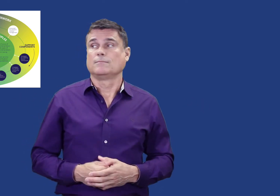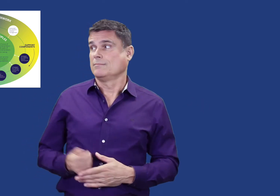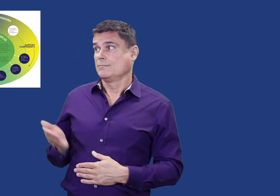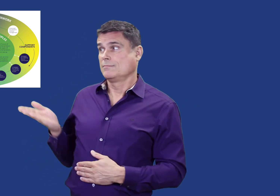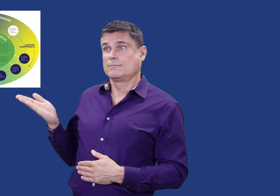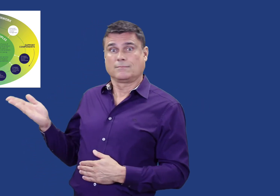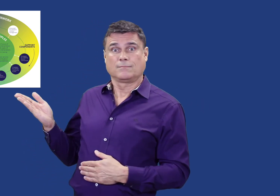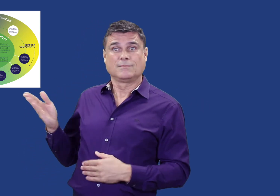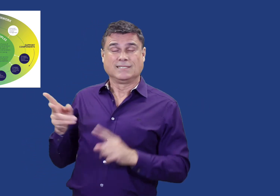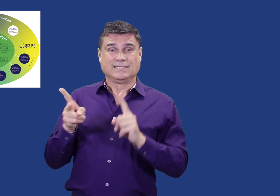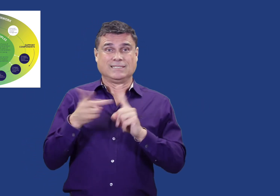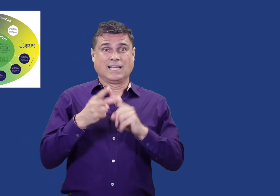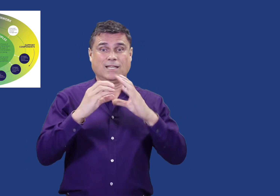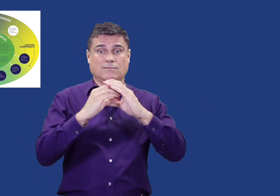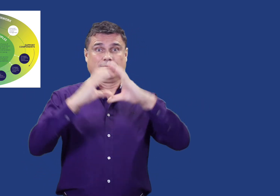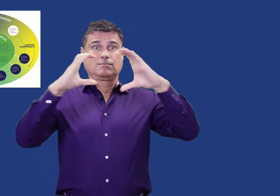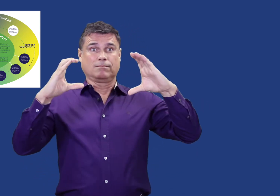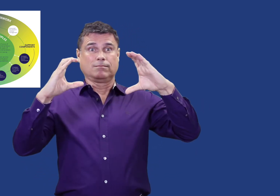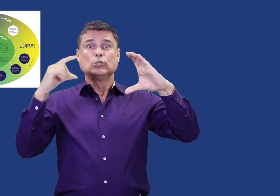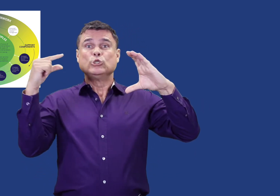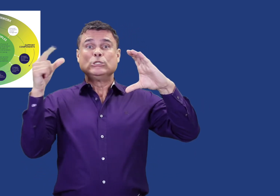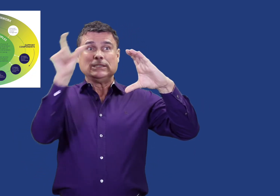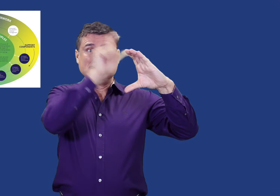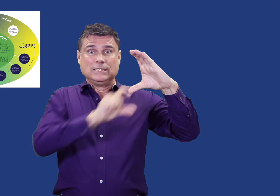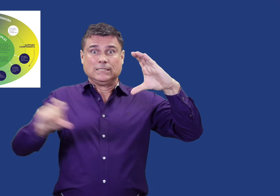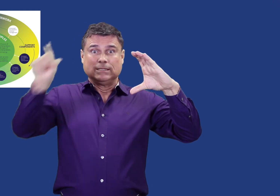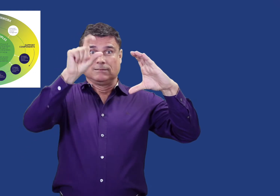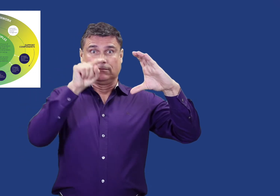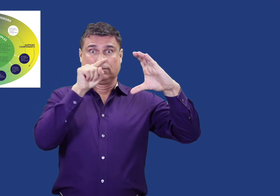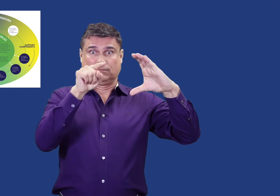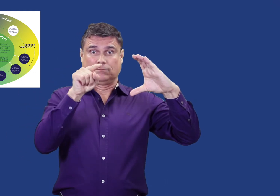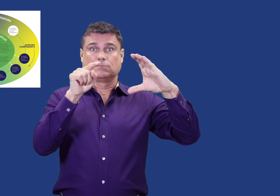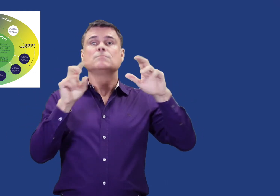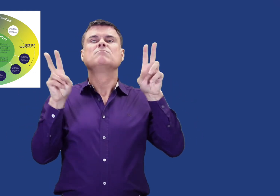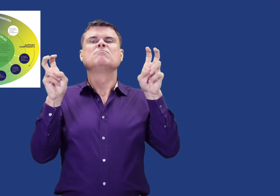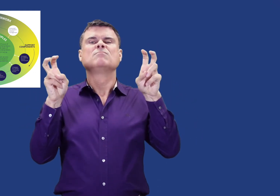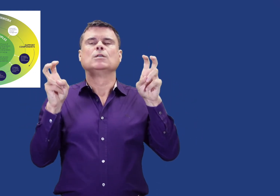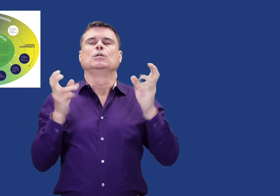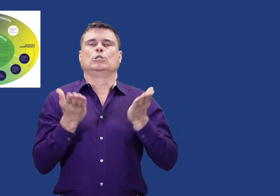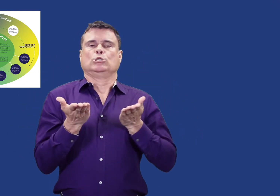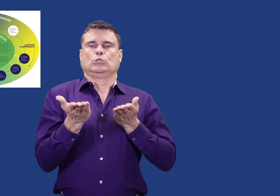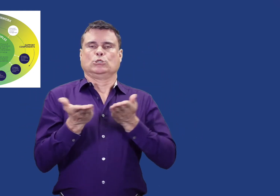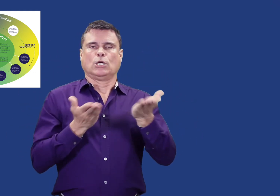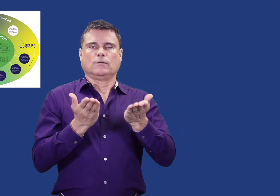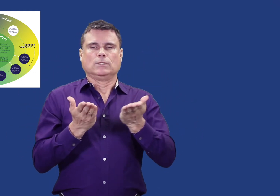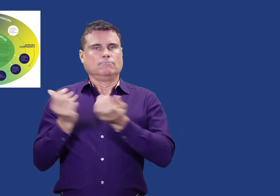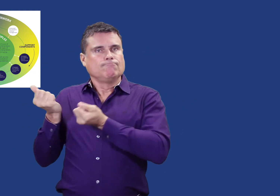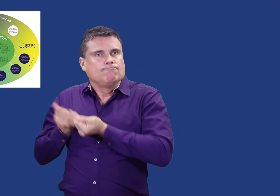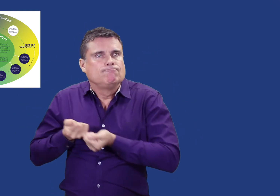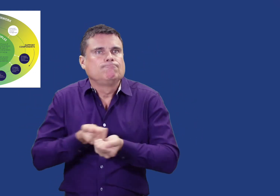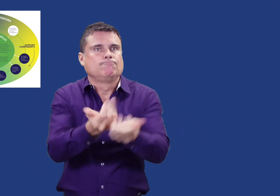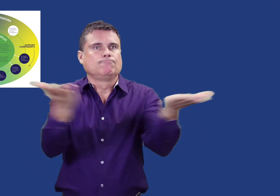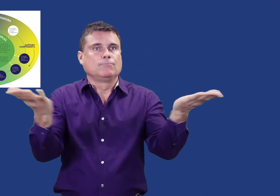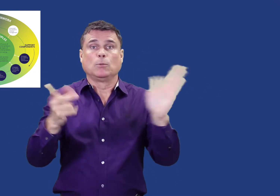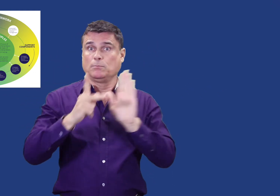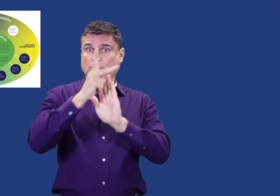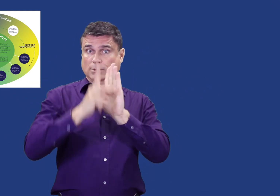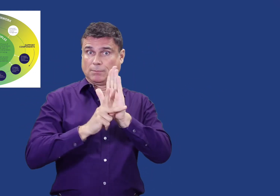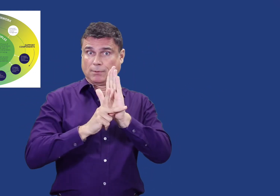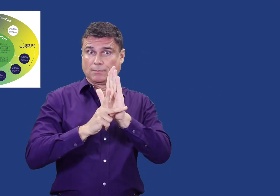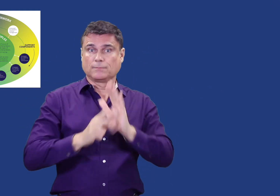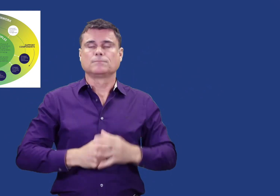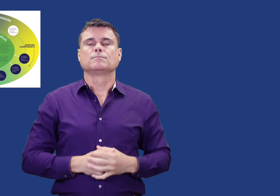THE GREEN OVAL IN THE OUTER MIDDLE IS ABOUT THE SERVICE DELIVERY PRINCIPLES.